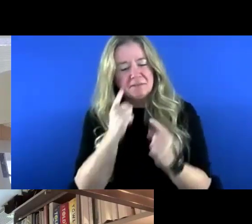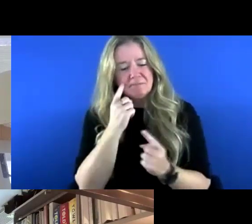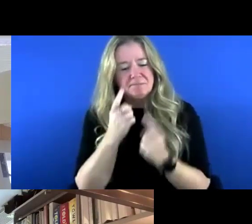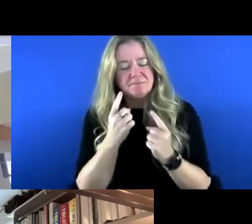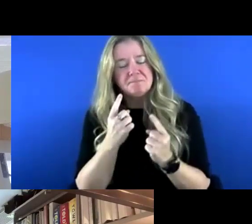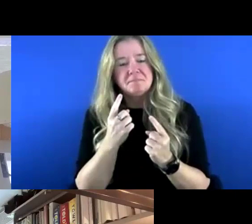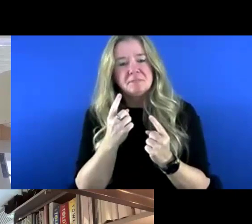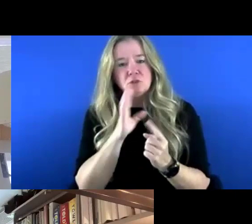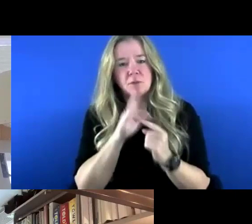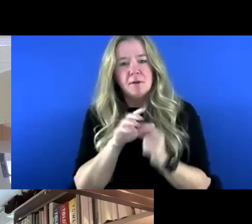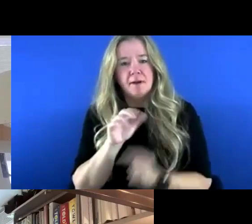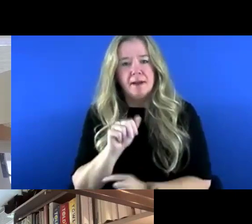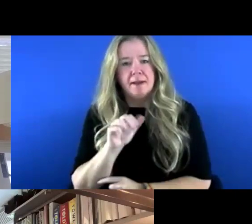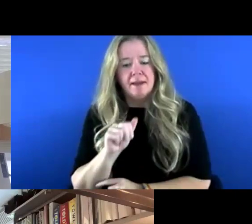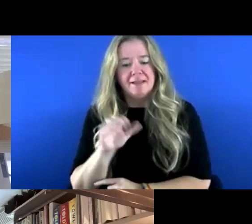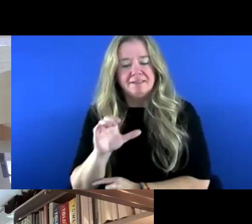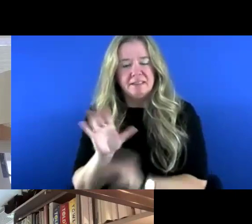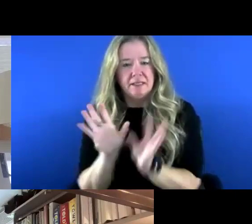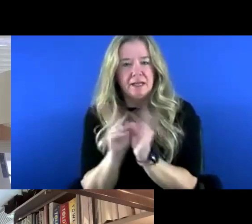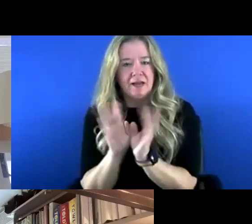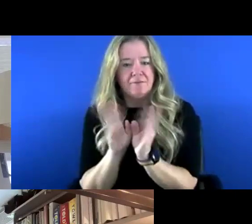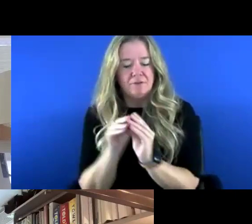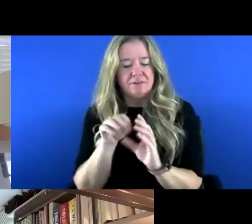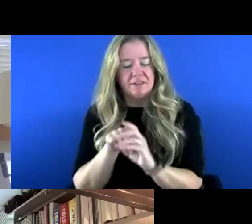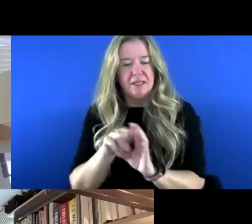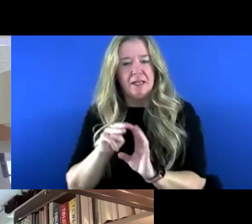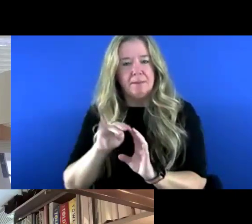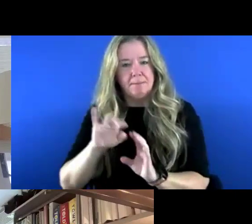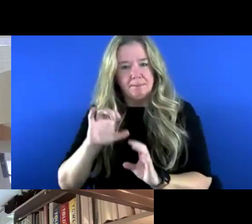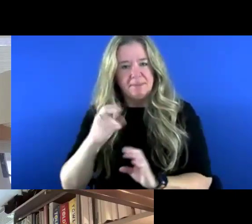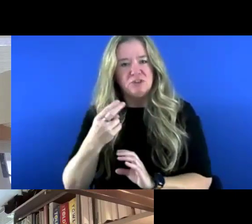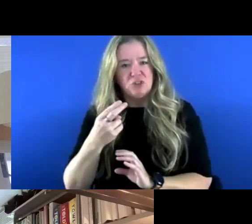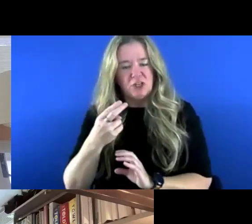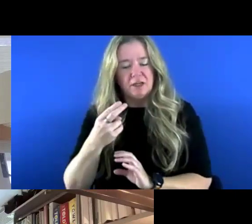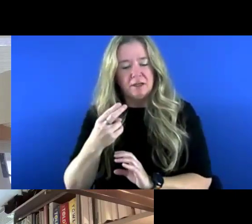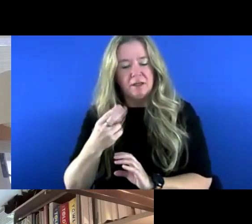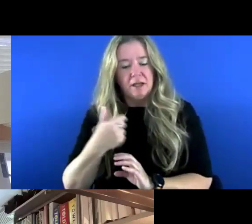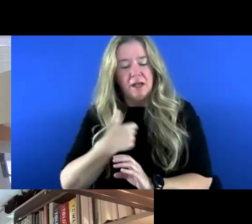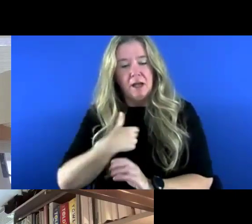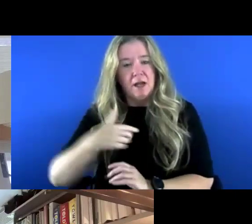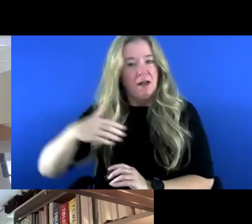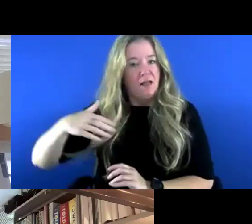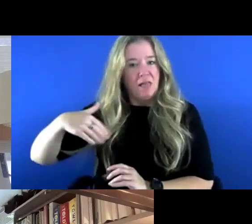about the AAC conference in Michigan. I have not had the pleasure of going yet,